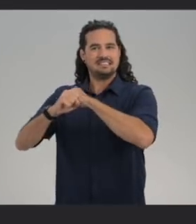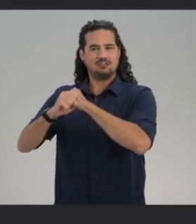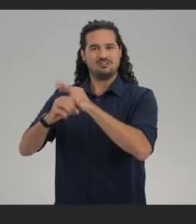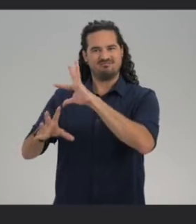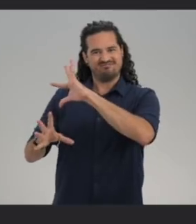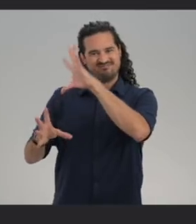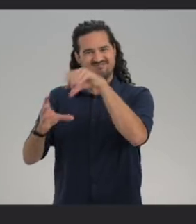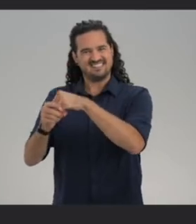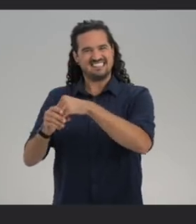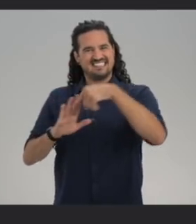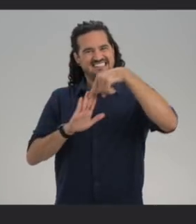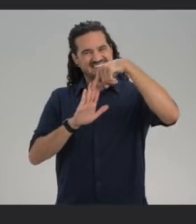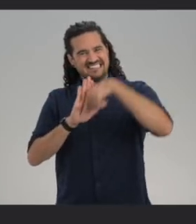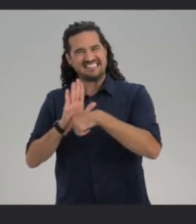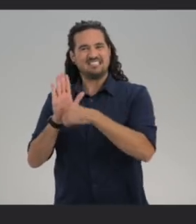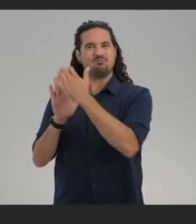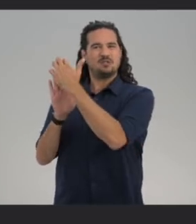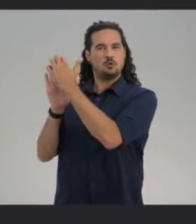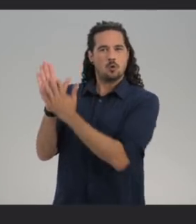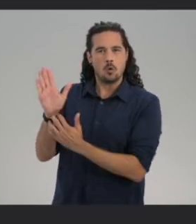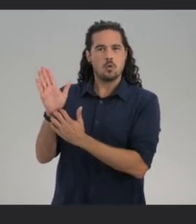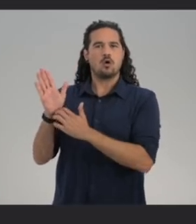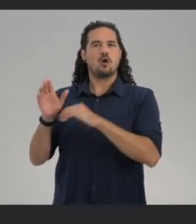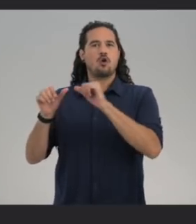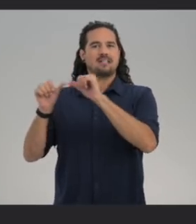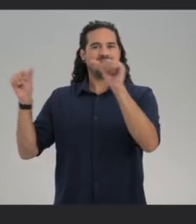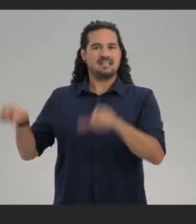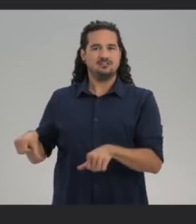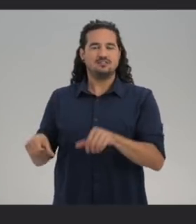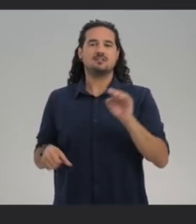built deep into the code execution architecture of M1,